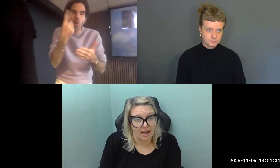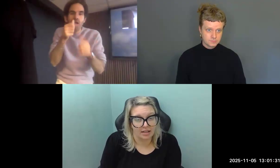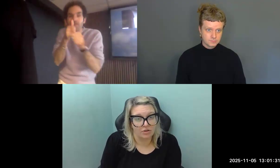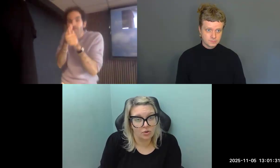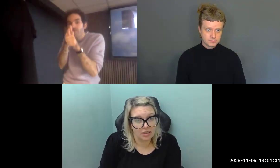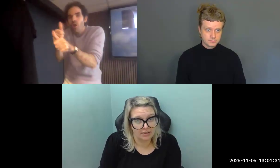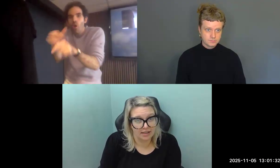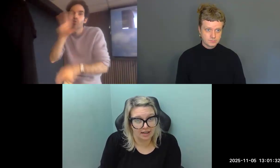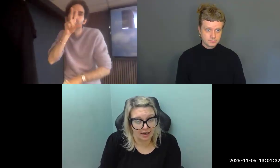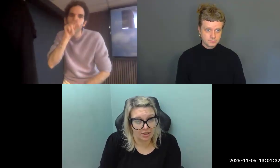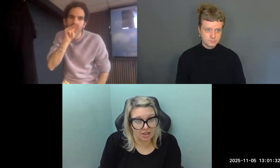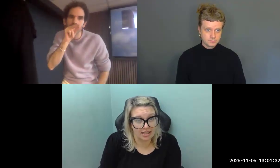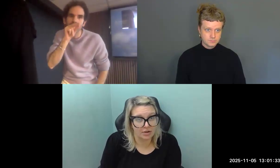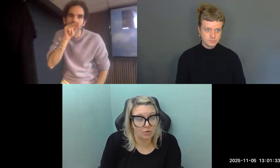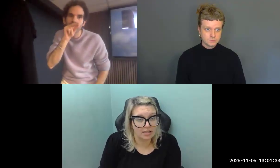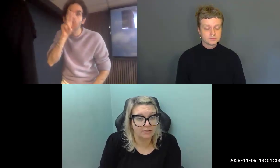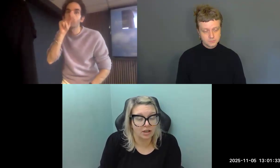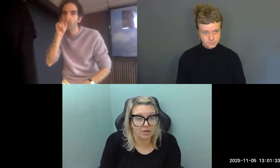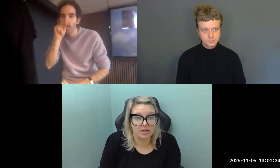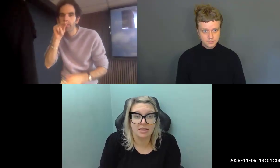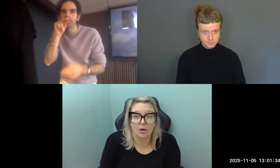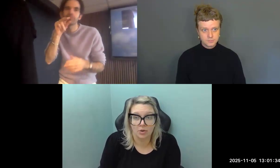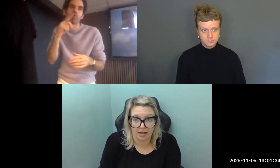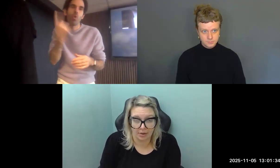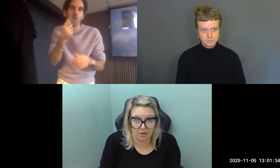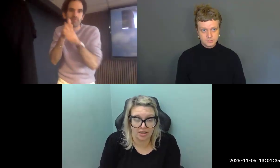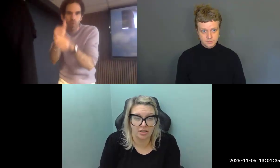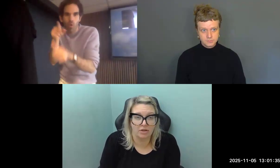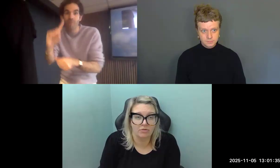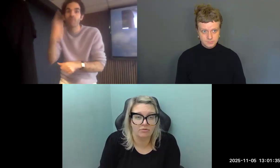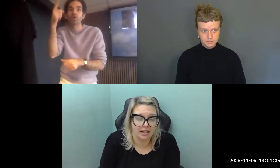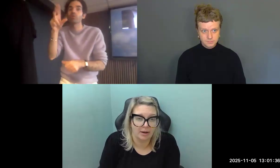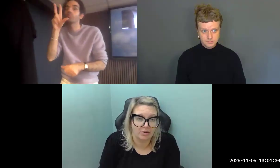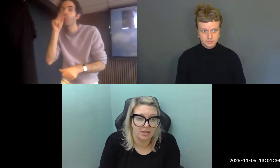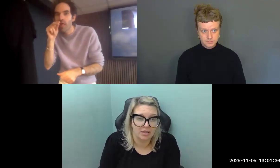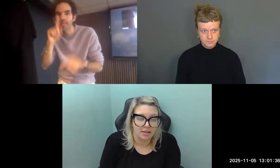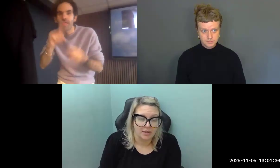and the recording of sign language is that it always follows the spoken language. They don't really think about